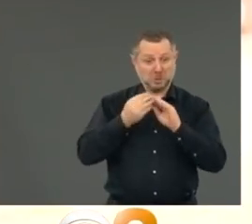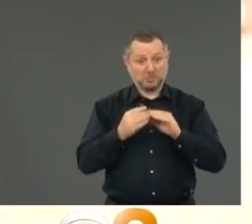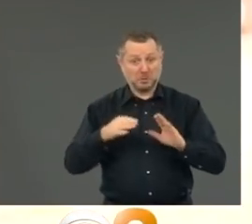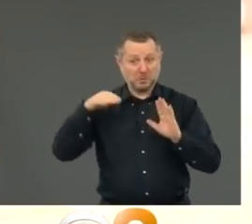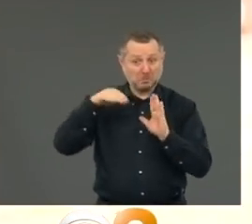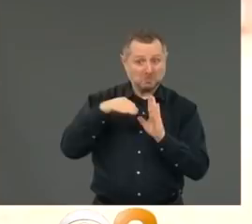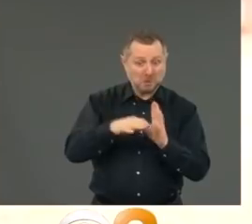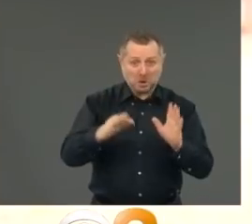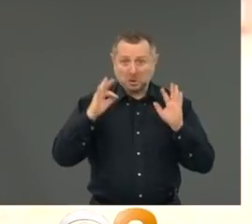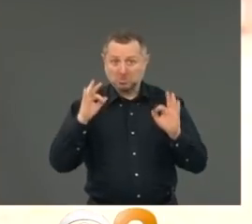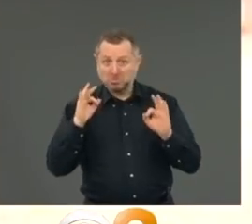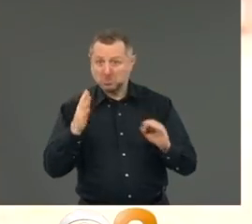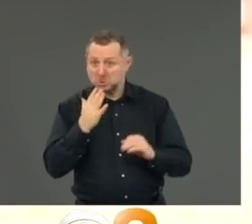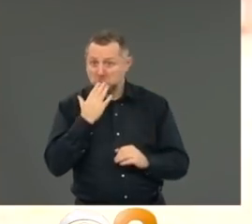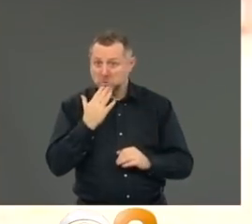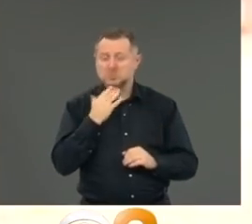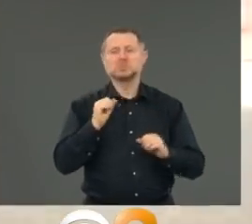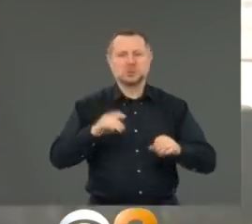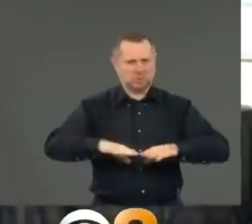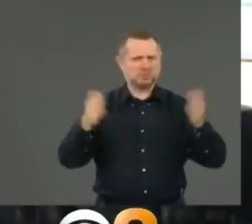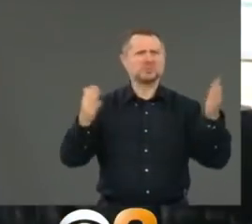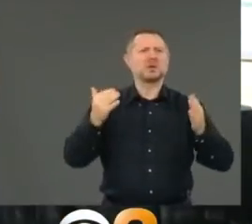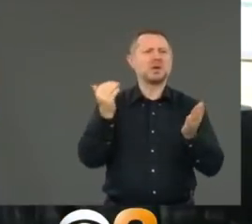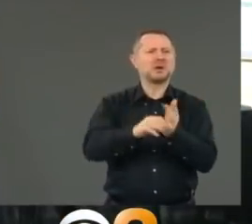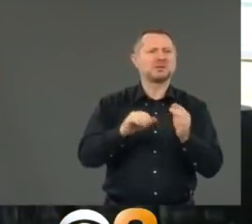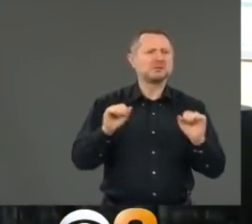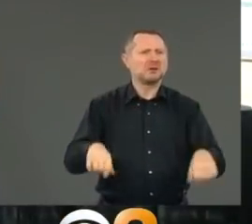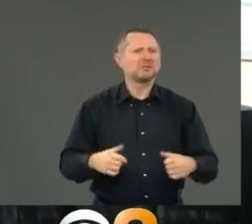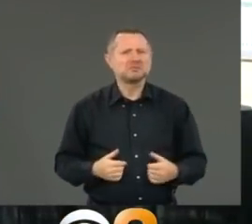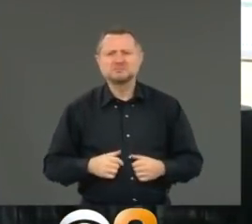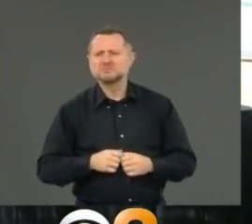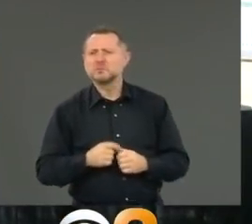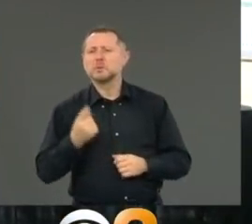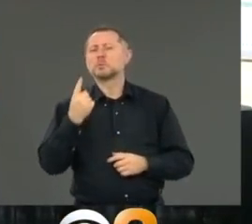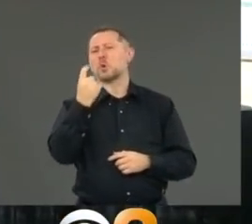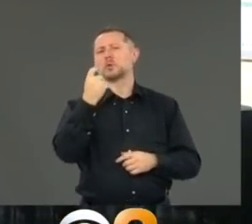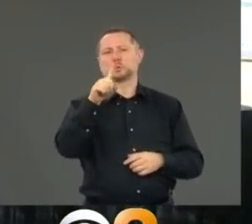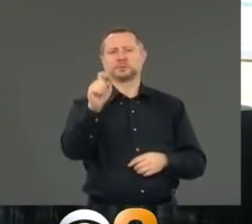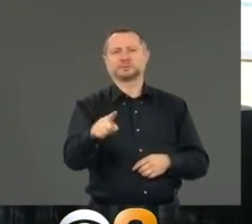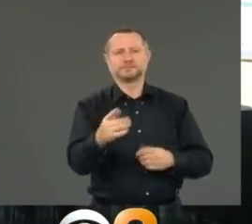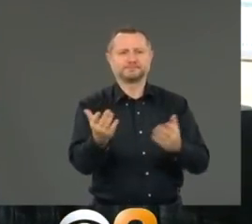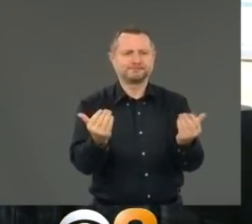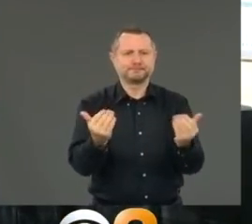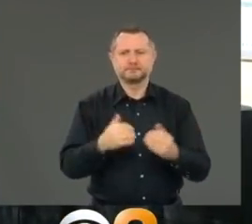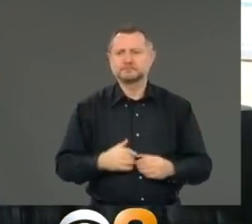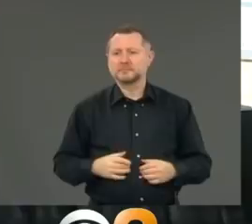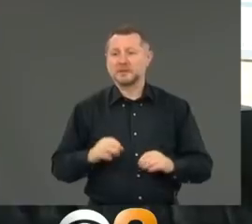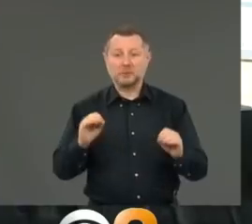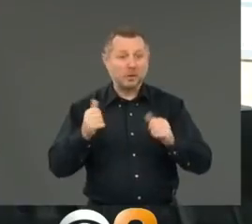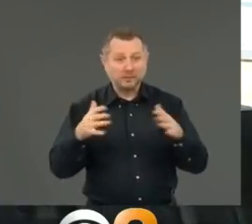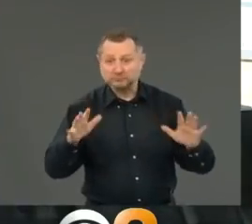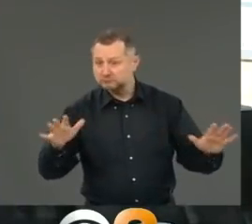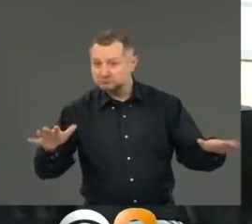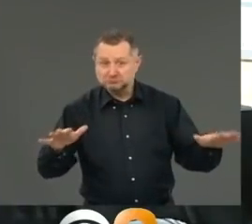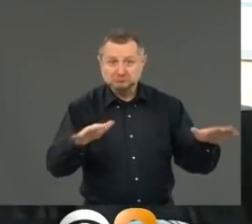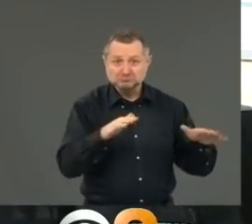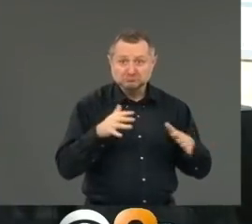STAY SMART AND WATCH THE NUMBERS AND I WILL TELL YOU WHAT HAPPENS NEXT WEEK WHEN WE SEE WHAT PEOPLE DO TODAY. IF THOSE NUMBERS STAY DOWN,